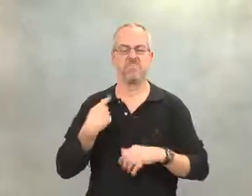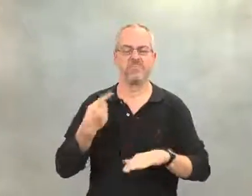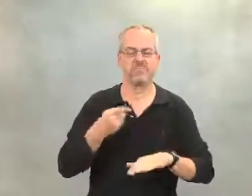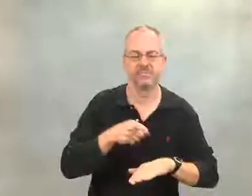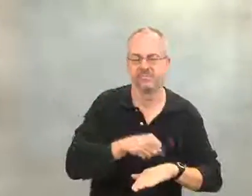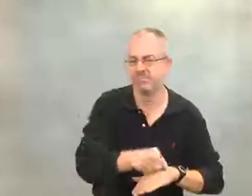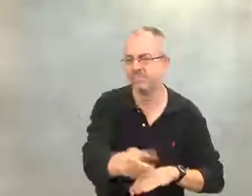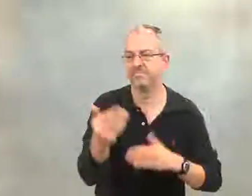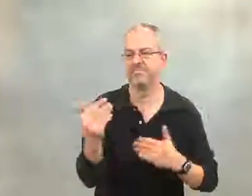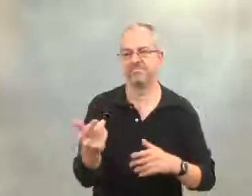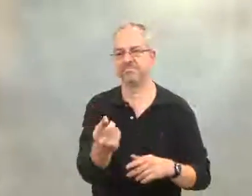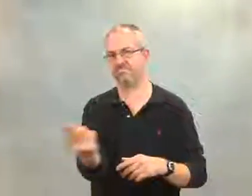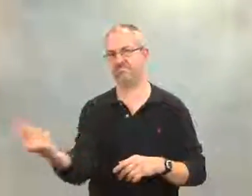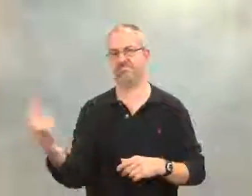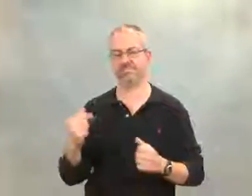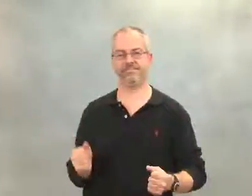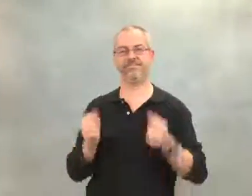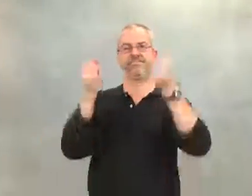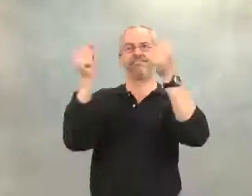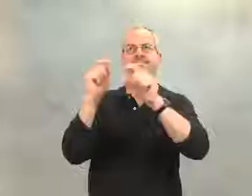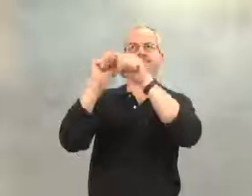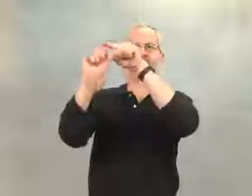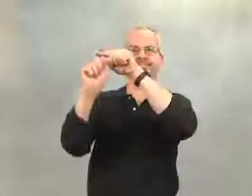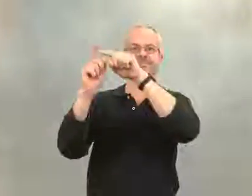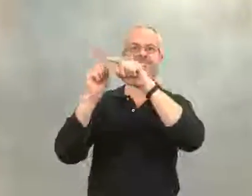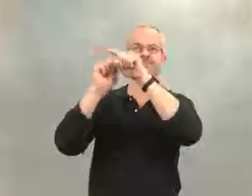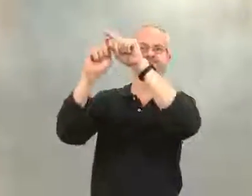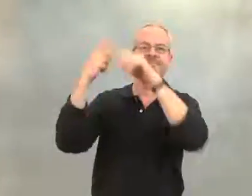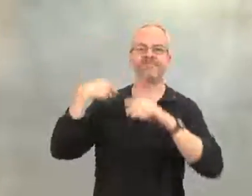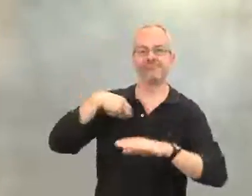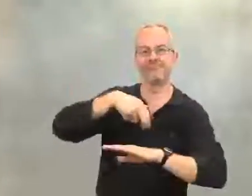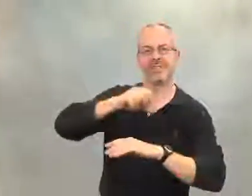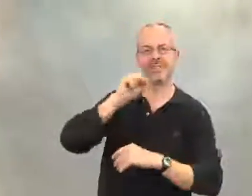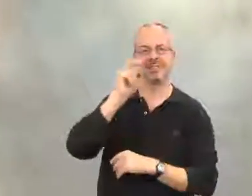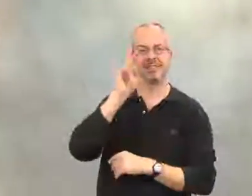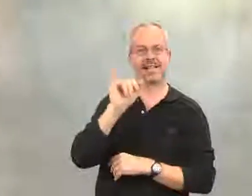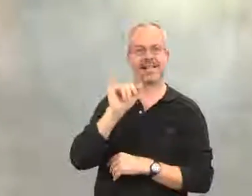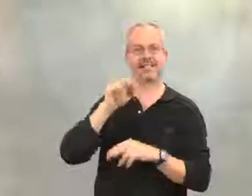I went around to hang up my sled.